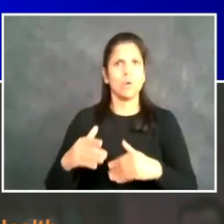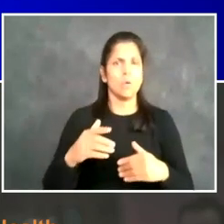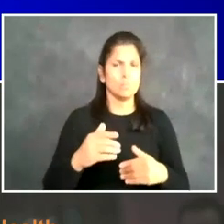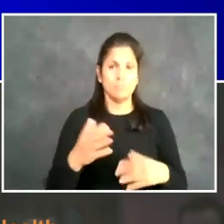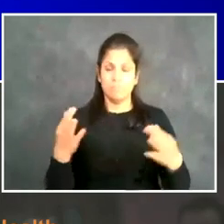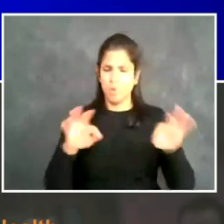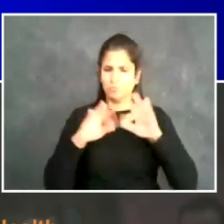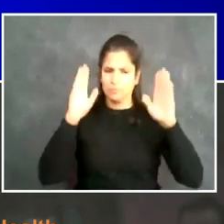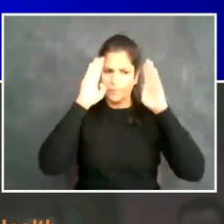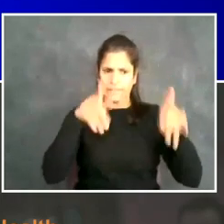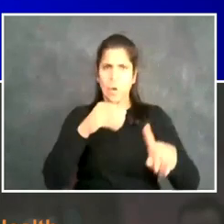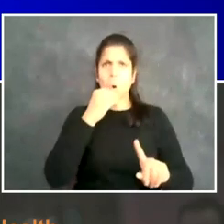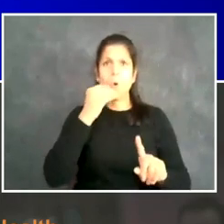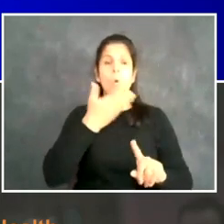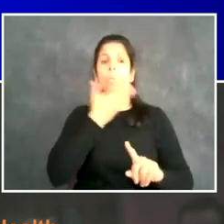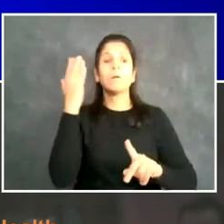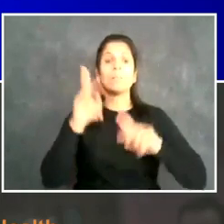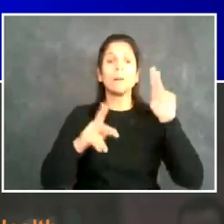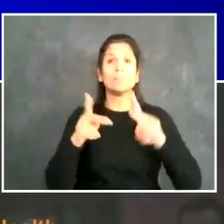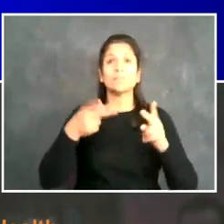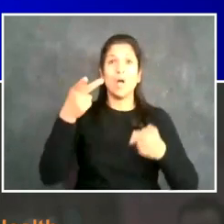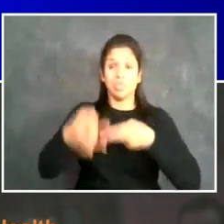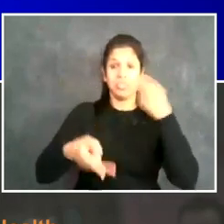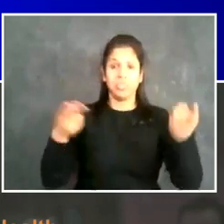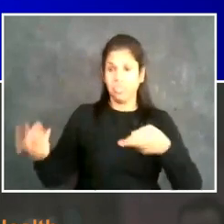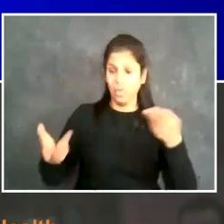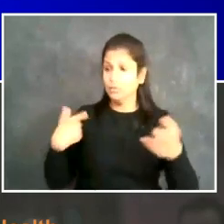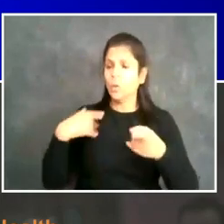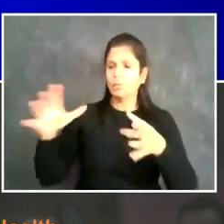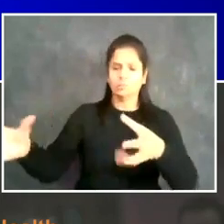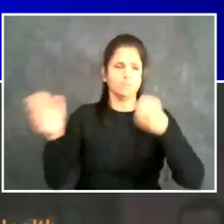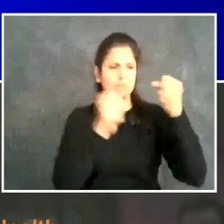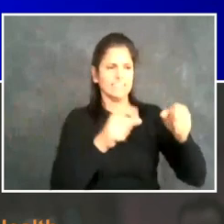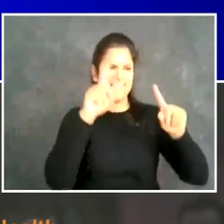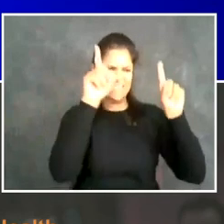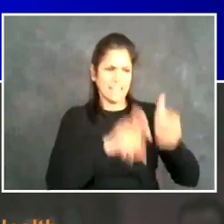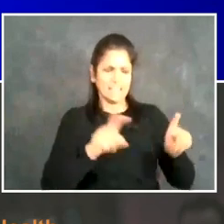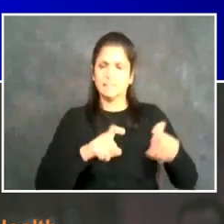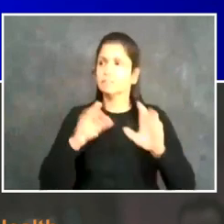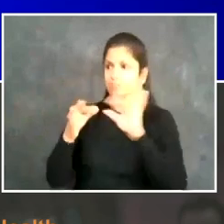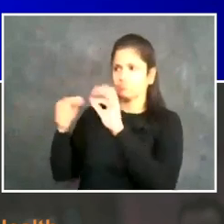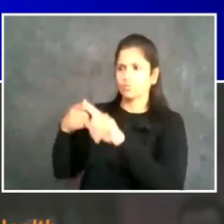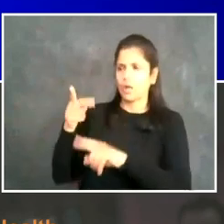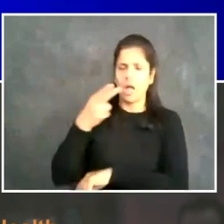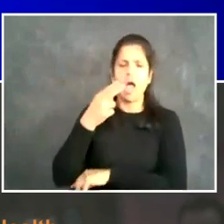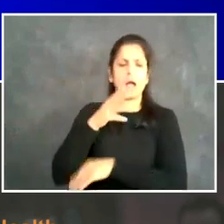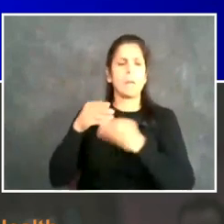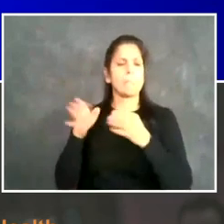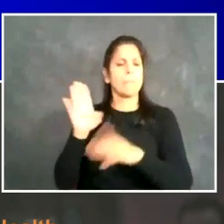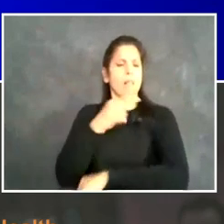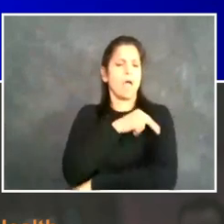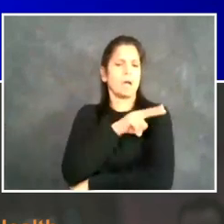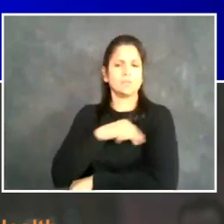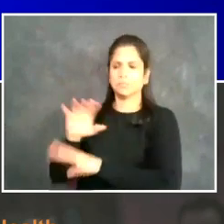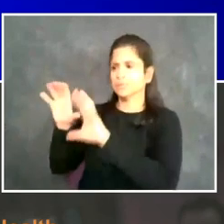ENTIRE SHELTER SYSTEM BY THE MIDDLE OF MAY. ALL RIGHT.